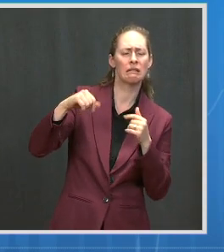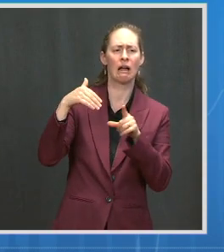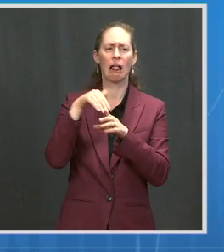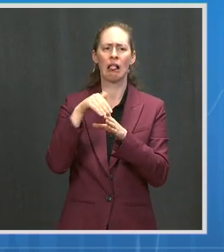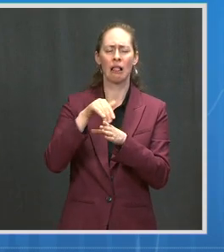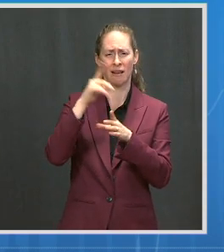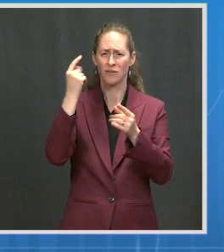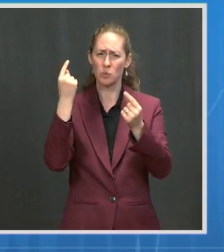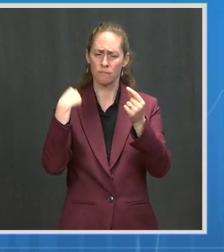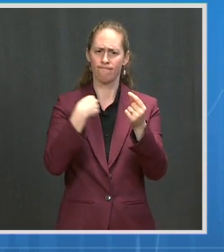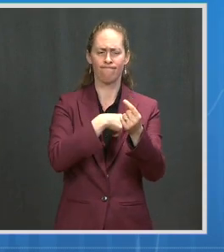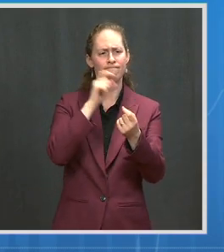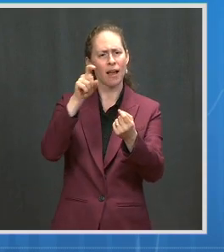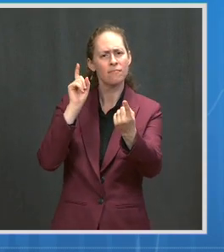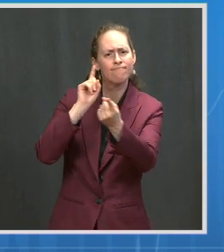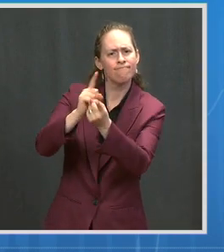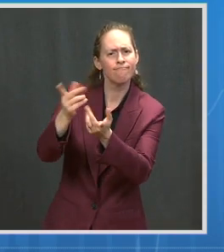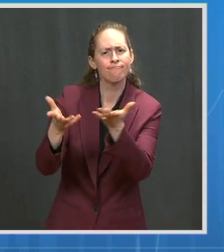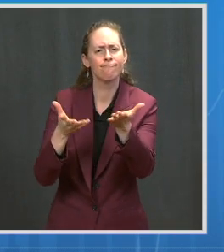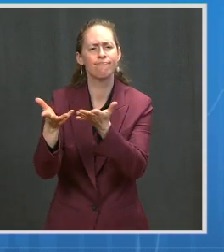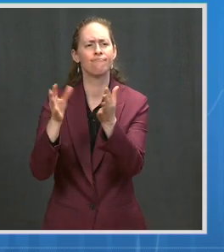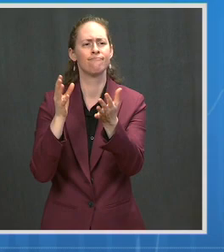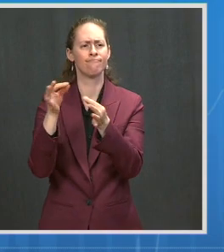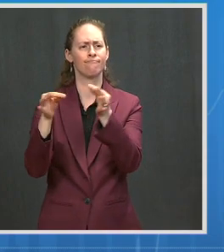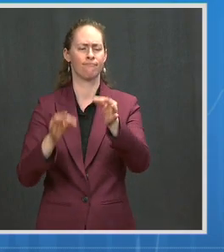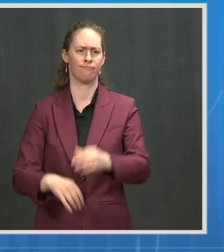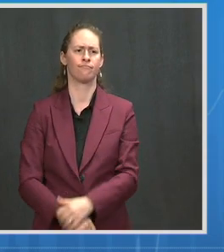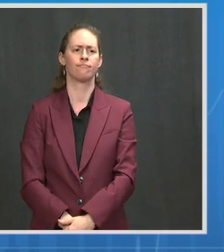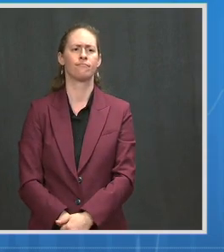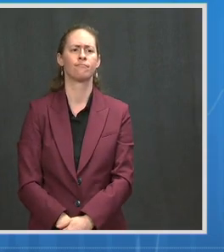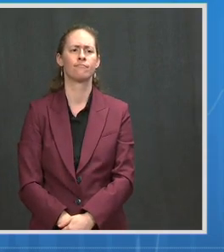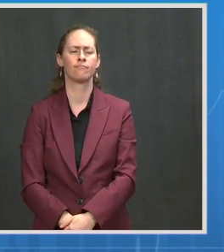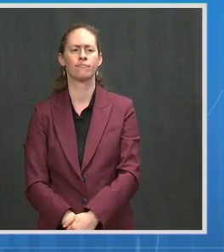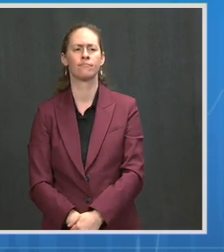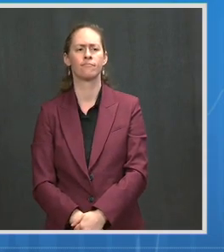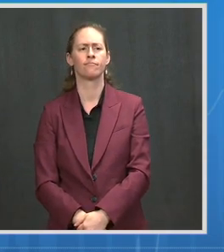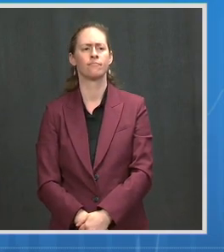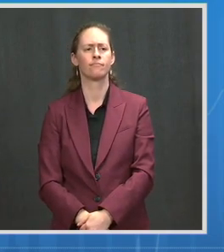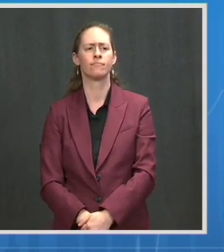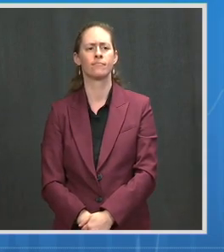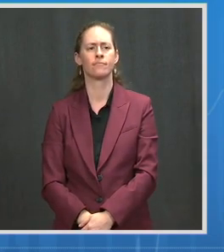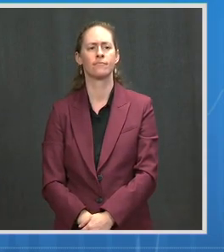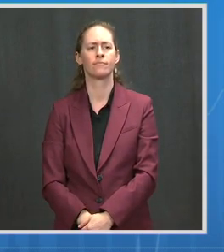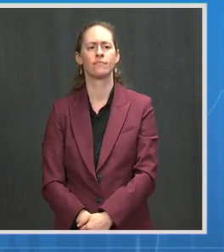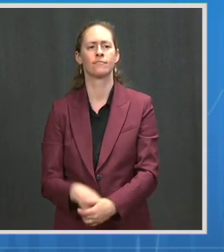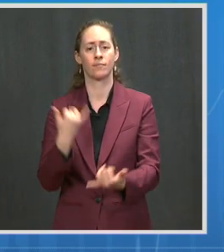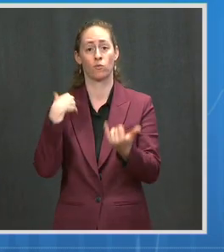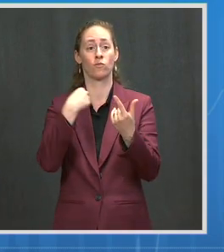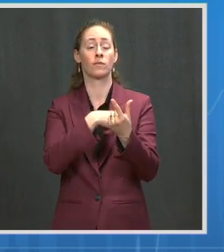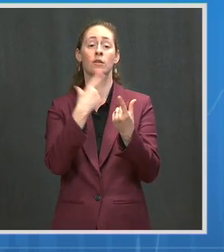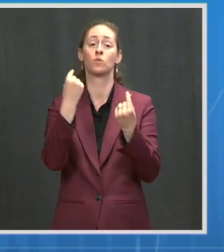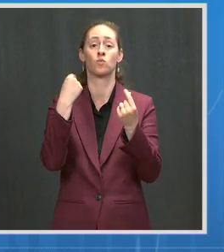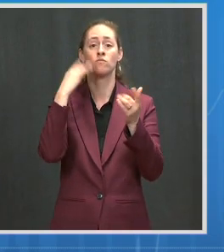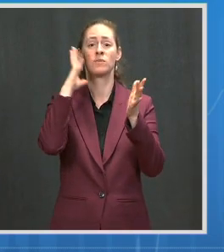in the Morbidity and Mortality Weekly Report that compares vaccine coverage in urban and rural areas, and communities in-between.